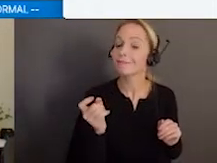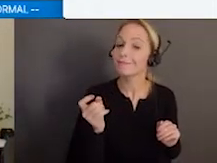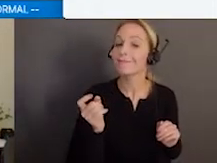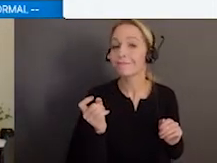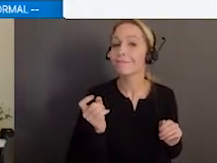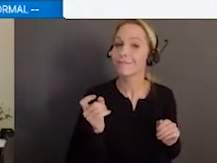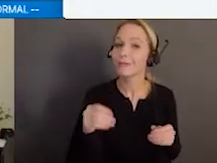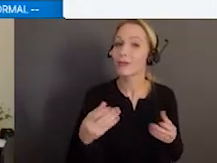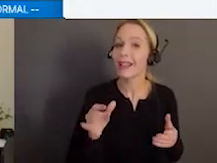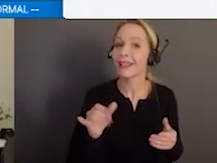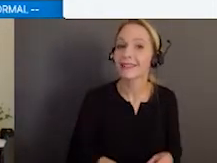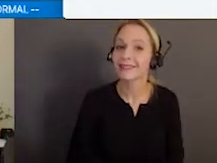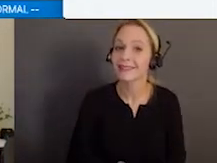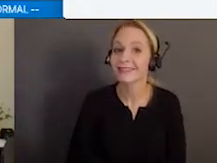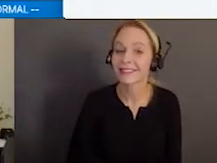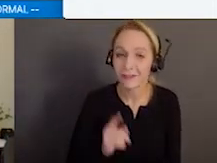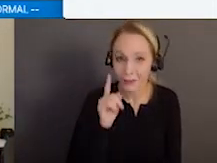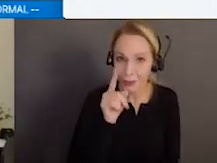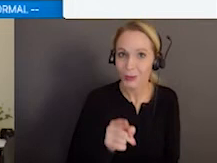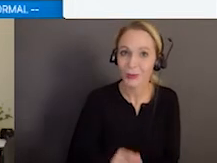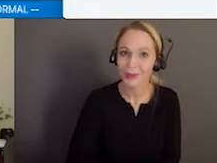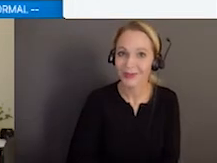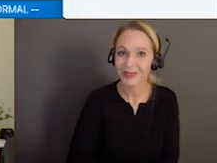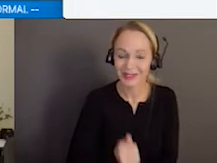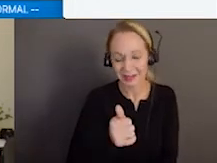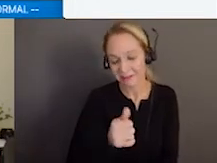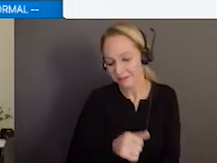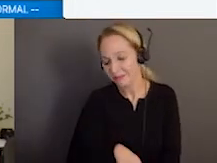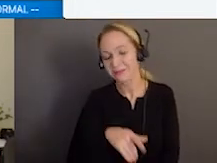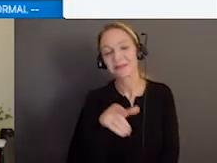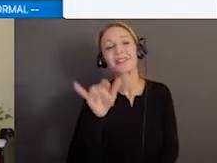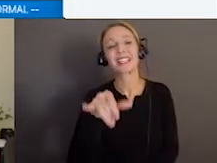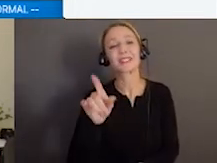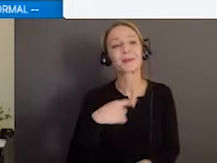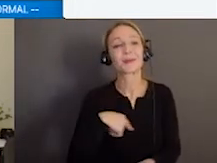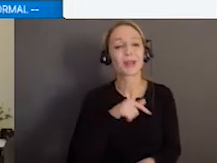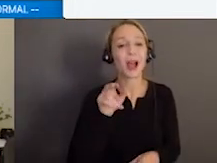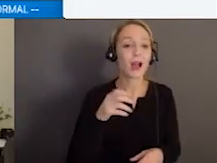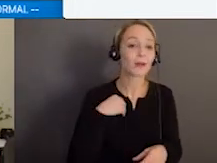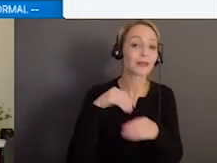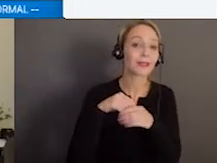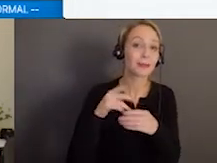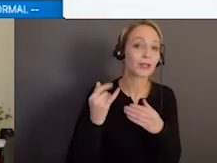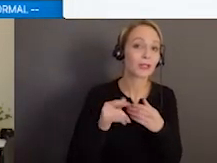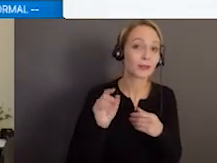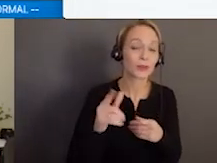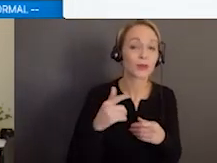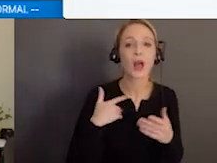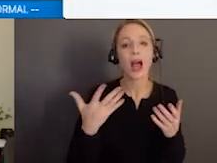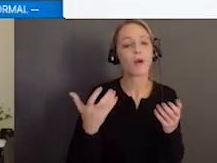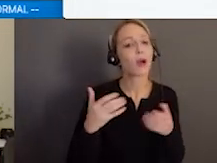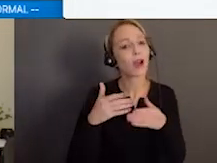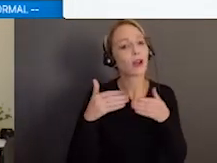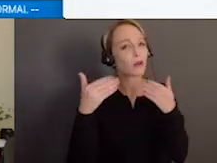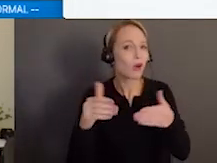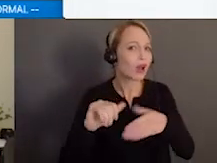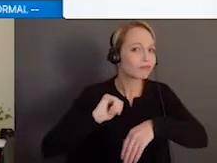HERE WE ARE, INSIDE THE PROJECT'S TOOL. AND I'M GOING TO GO AHEAD AND CREATE A PROJECT.